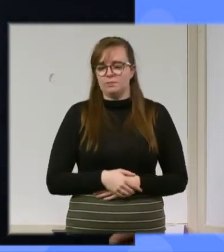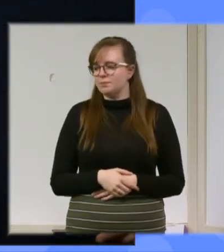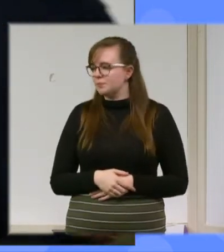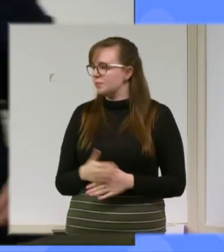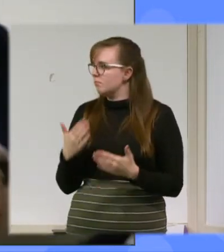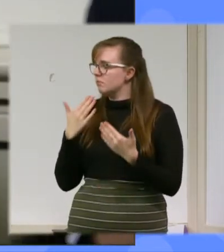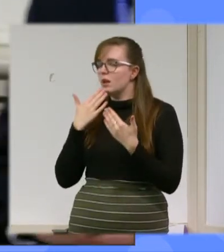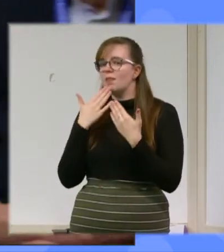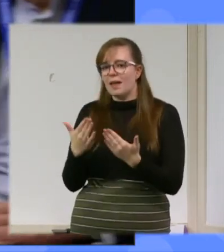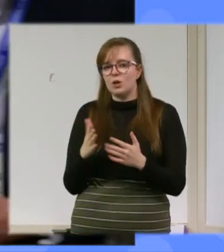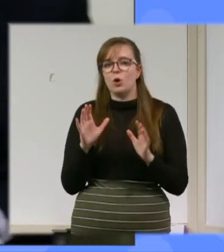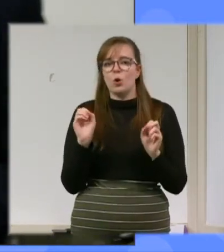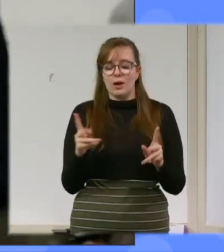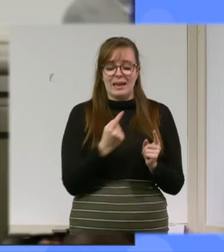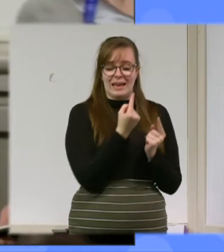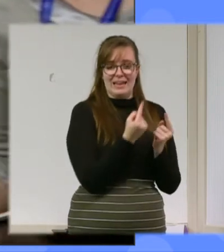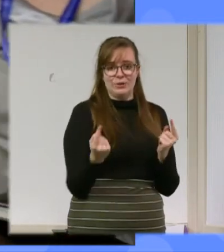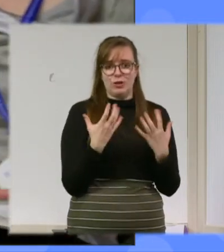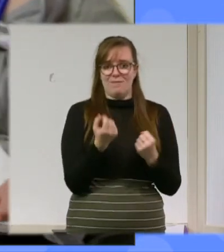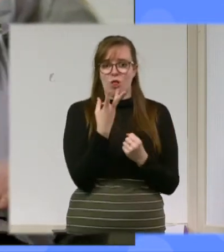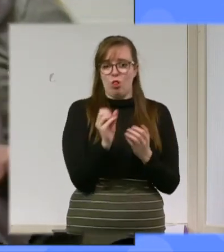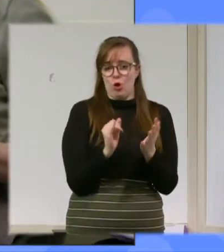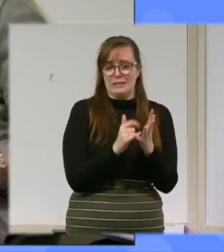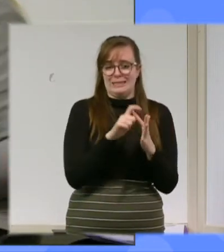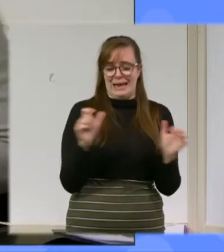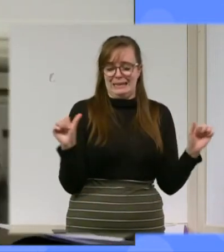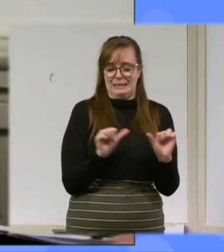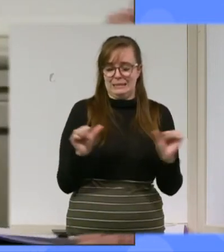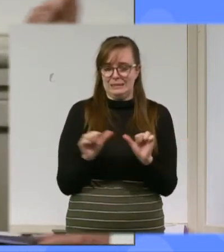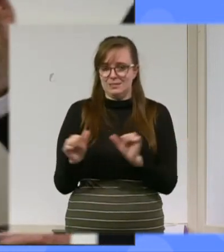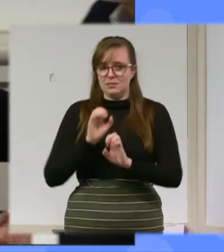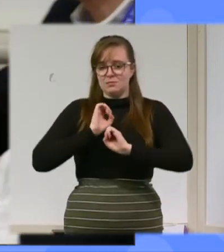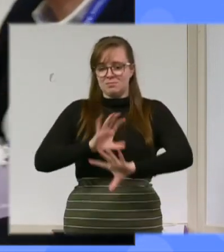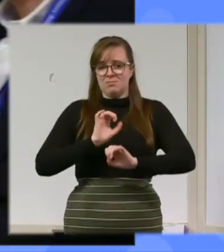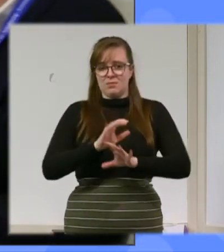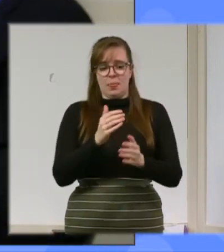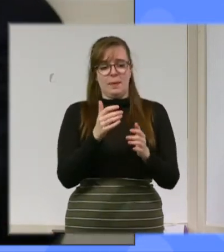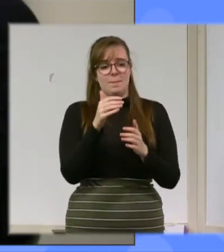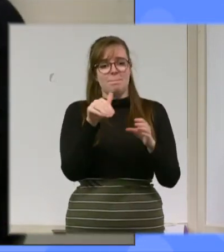Angie you need 30 seconds to tell the members of the something's assembly what